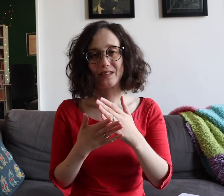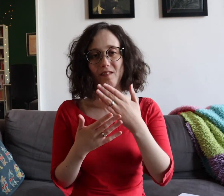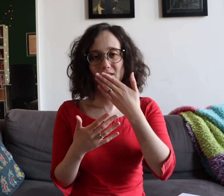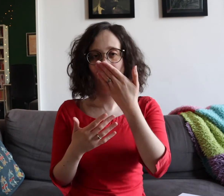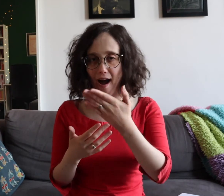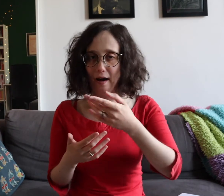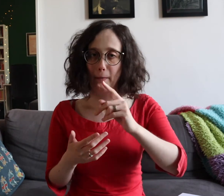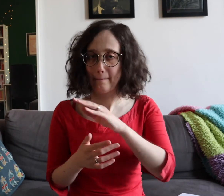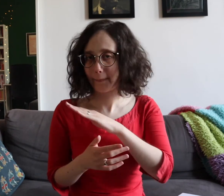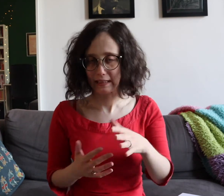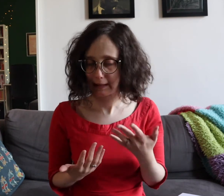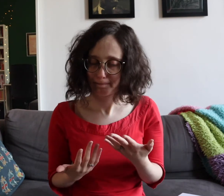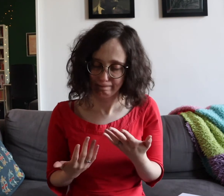I asked but I wasn't allowed.